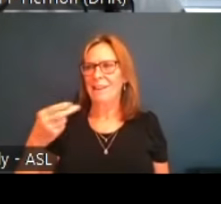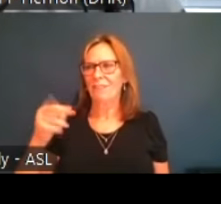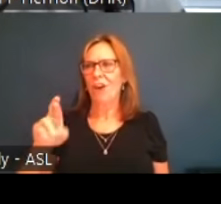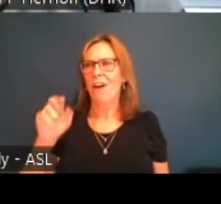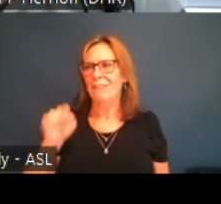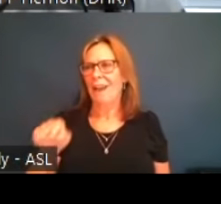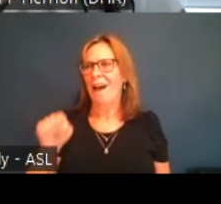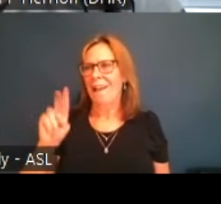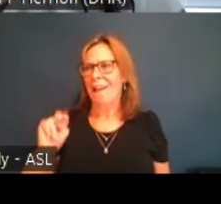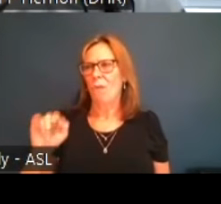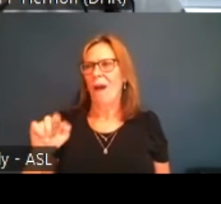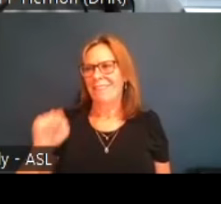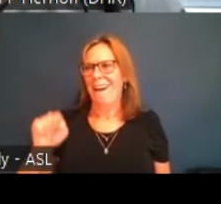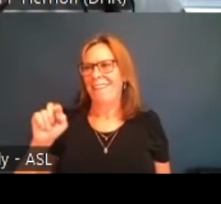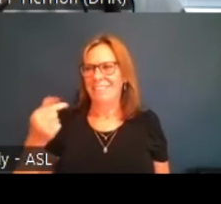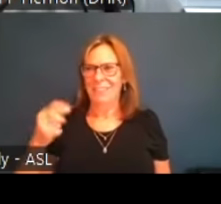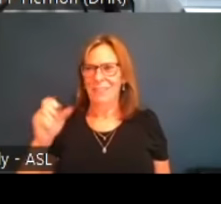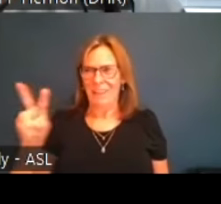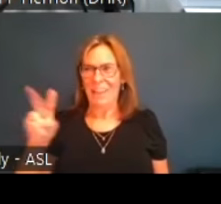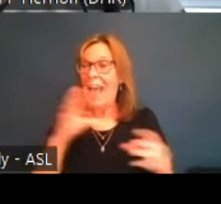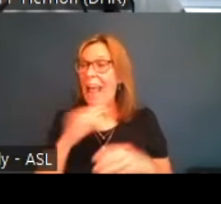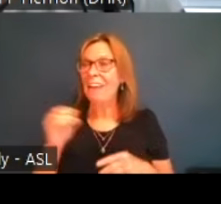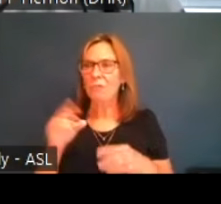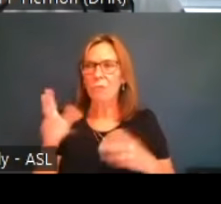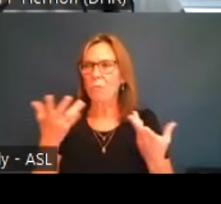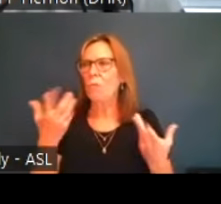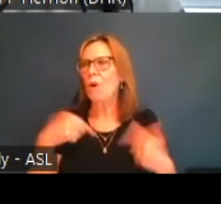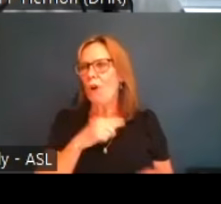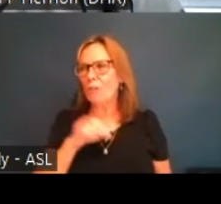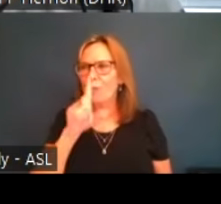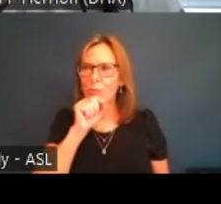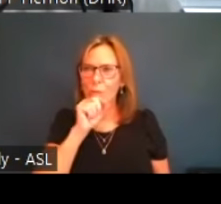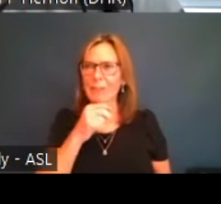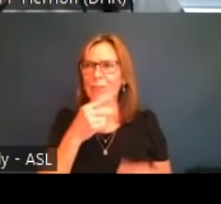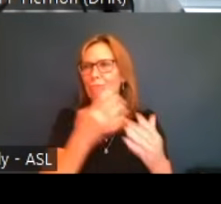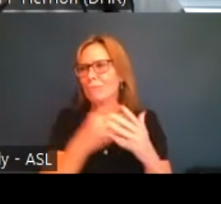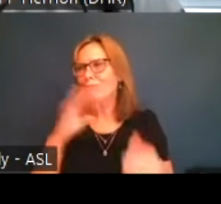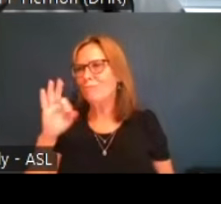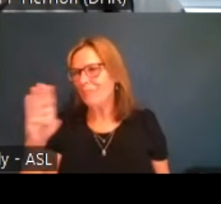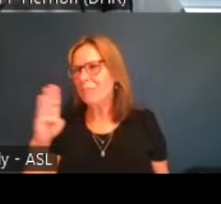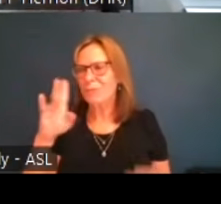I know we have some questions in the Q&A, so I'm going to turn over to that,